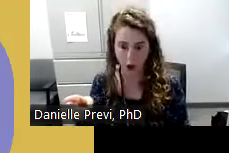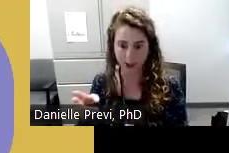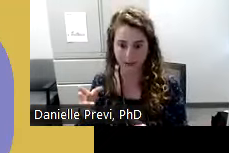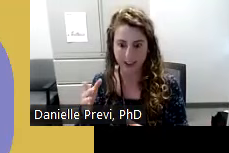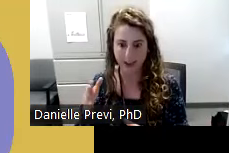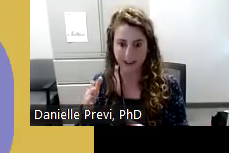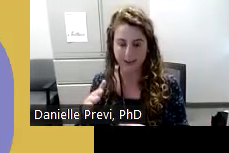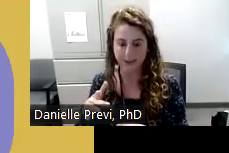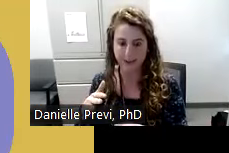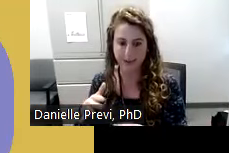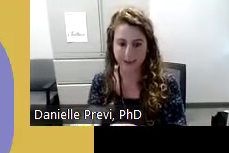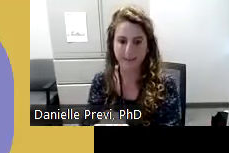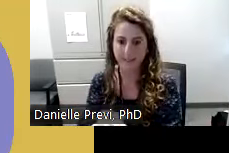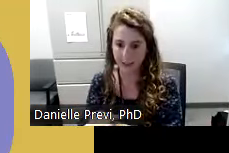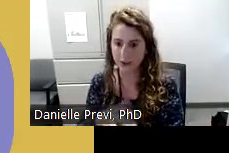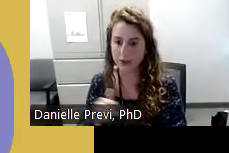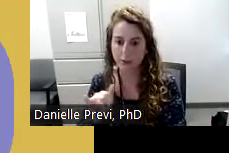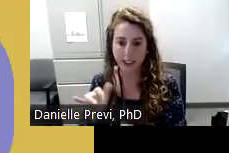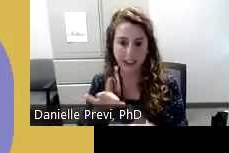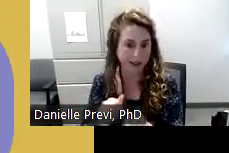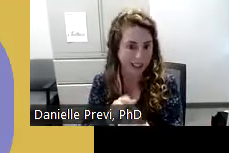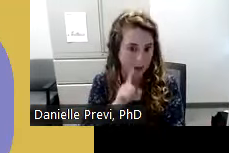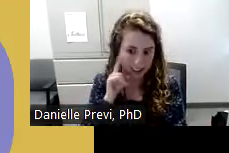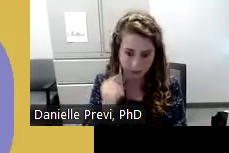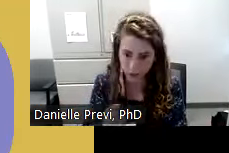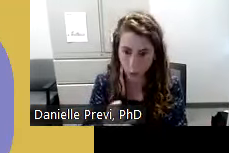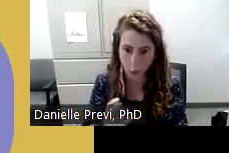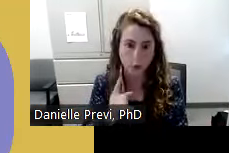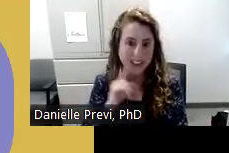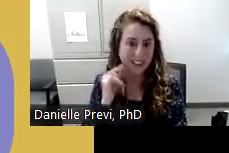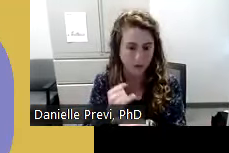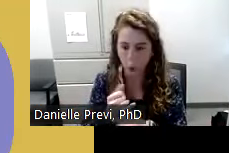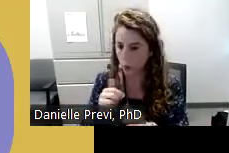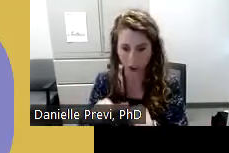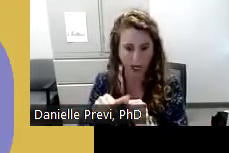there have been a lot of changes and evolutions within the field of deaf and hard of hearing. That